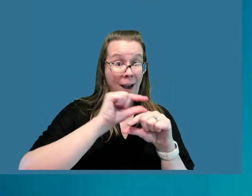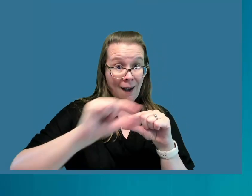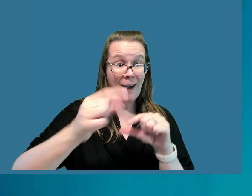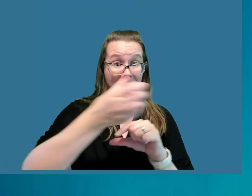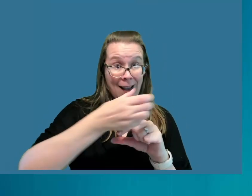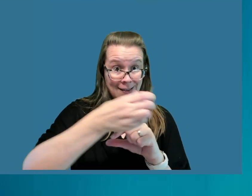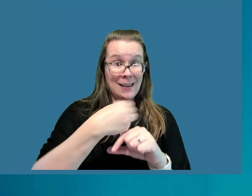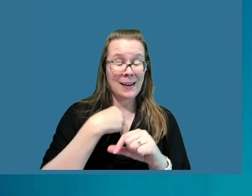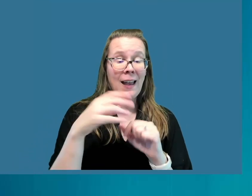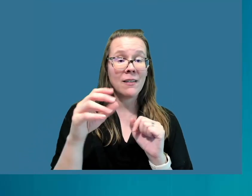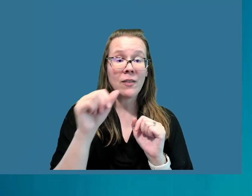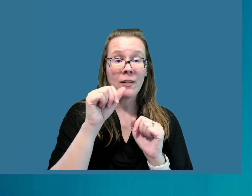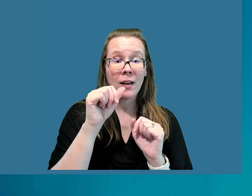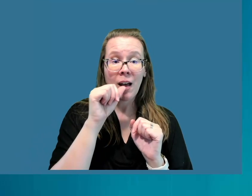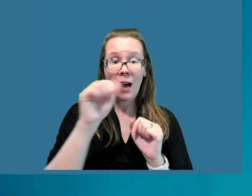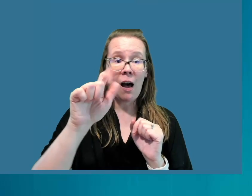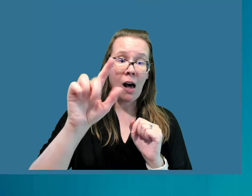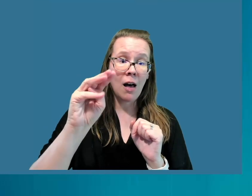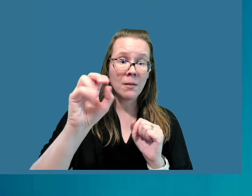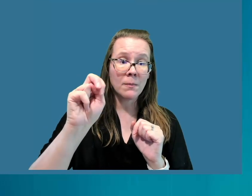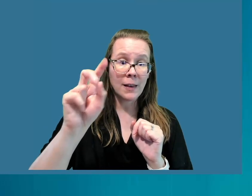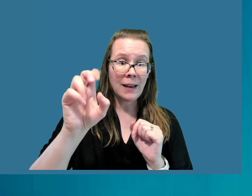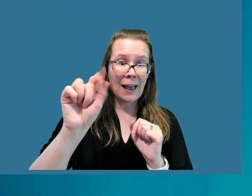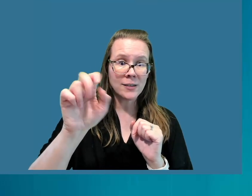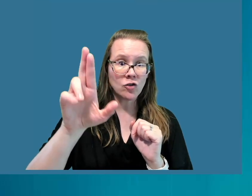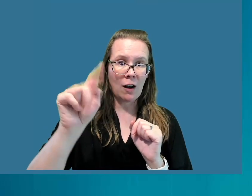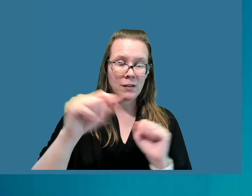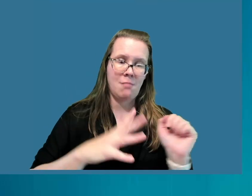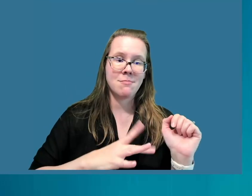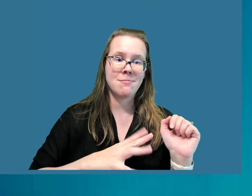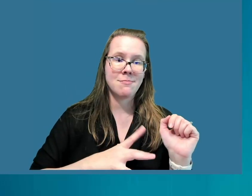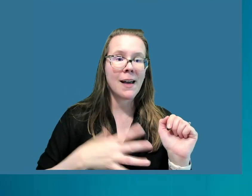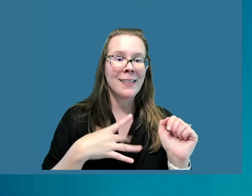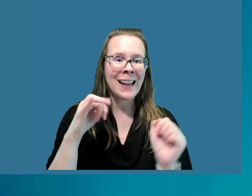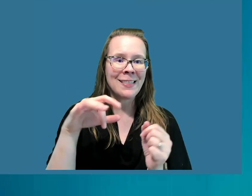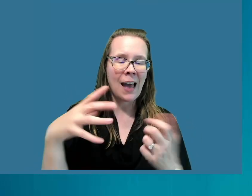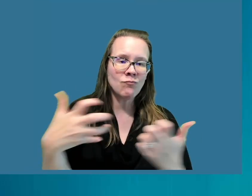and then with the icing I use almond extract; and I think it's a nice balance. Um, makes it